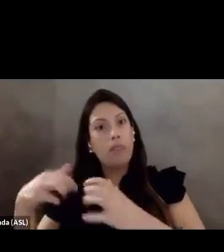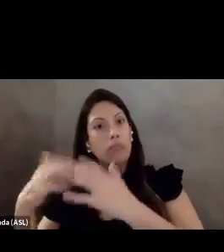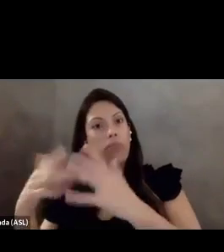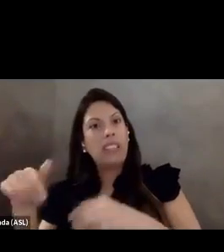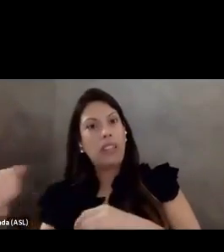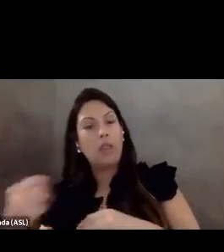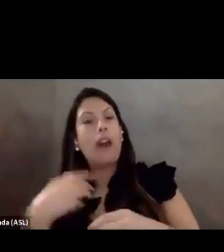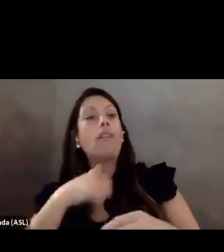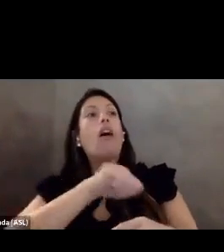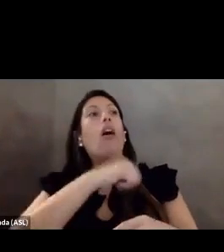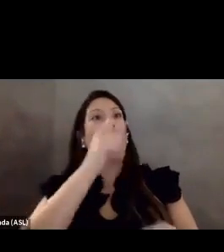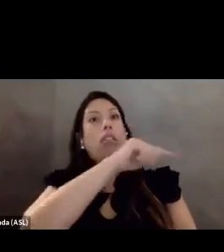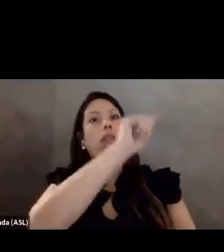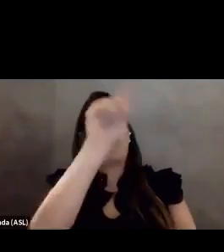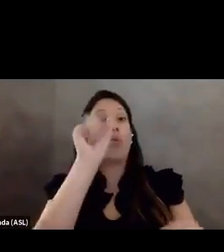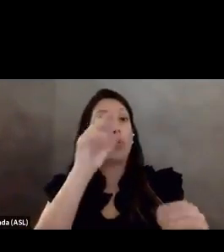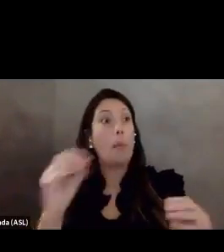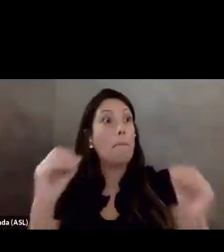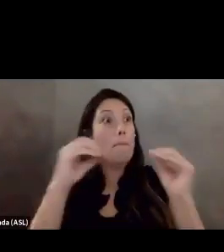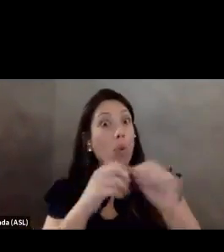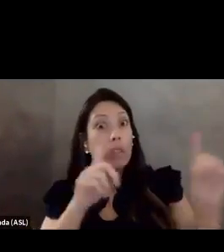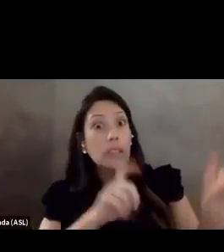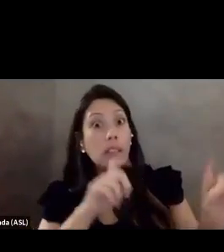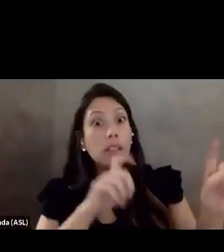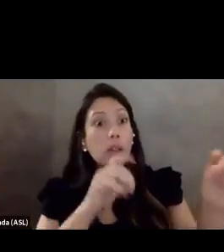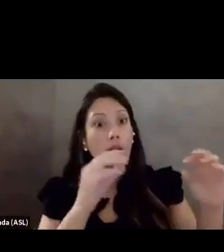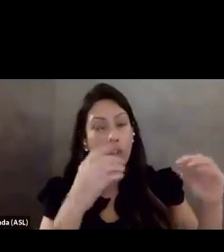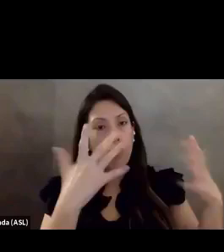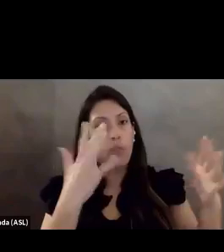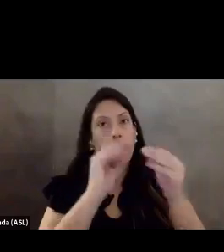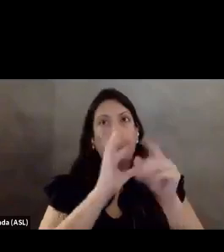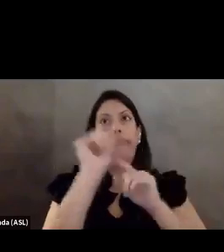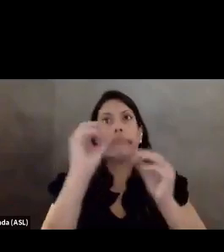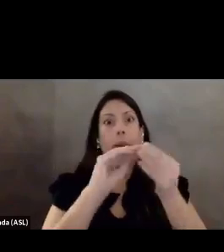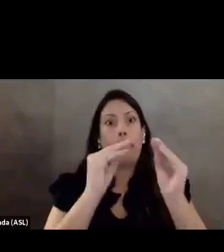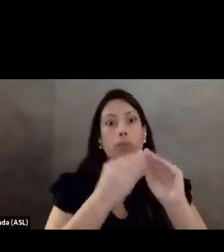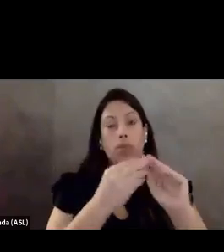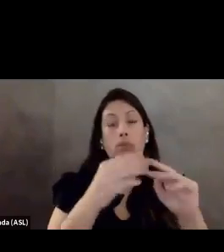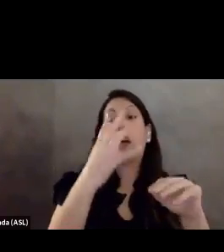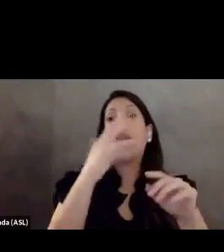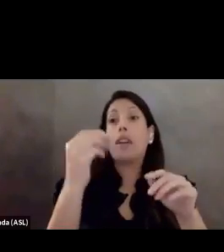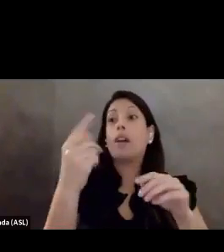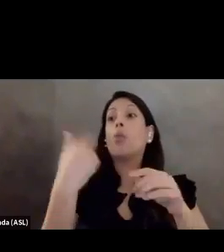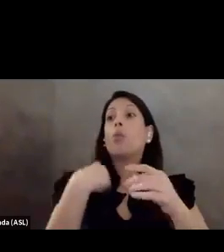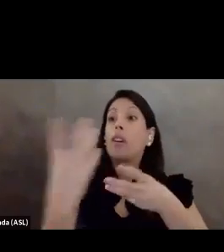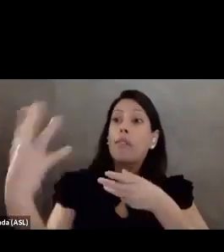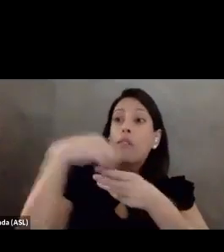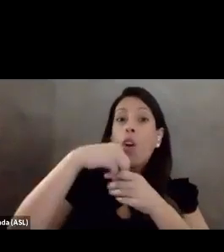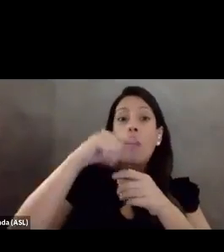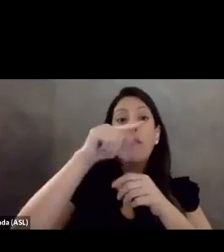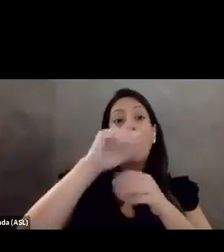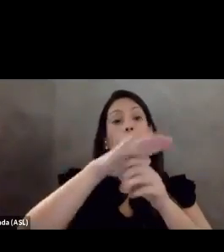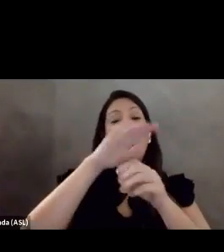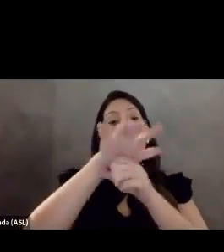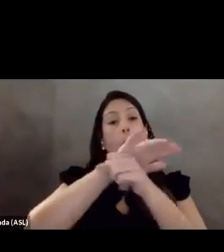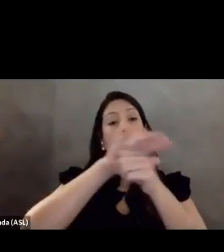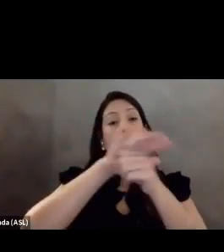combined with outreach from community partners, involvement of local businesses and a recommitment to individual safety protocols.